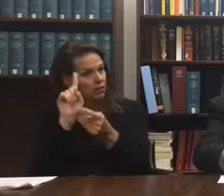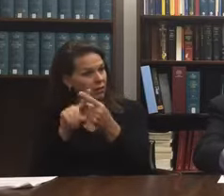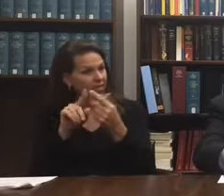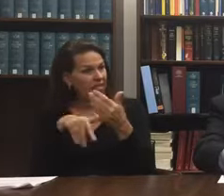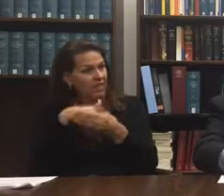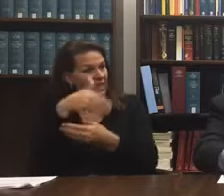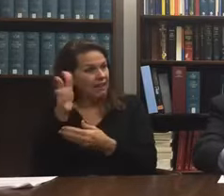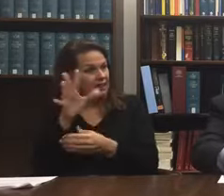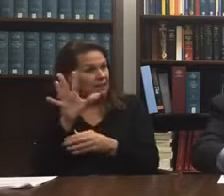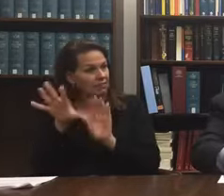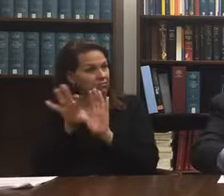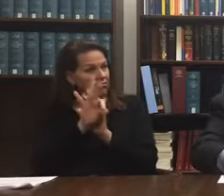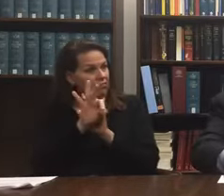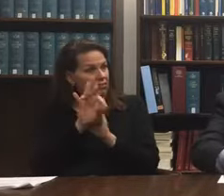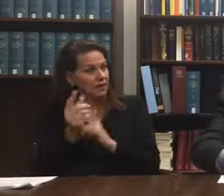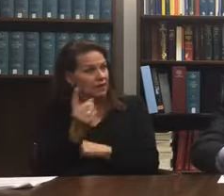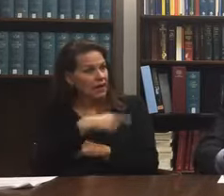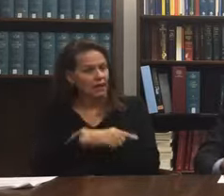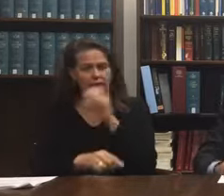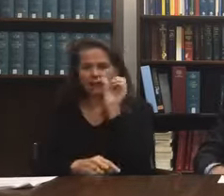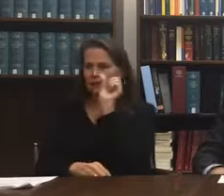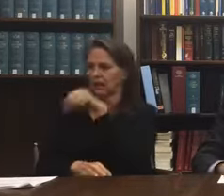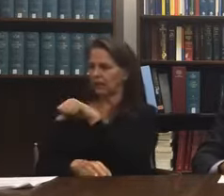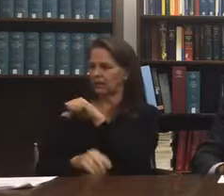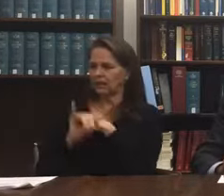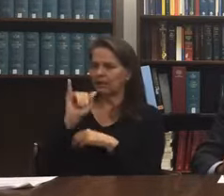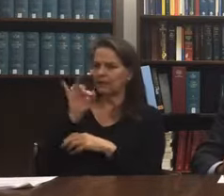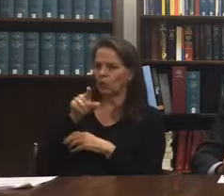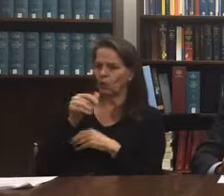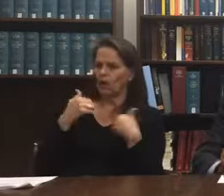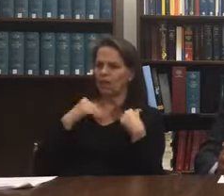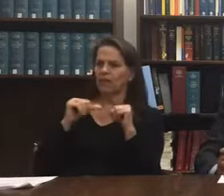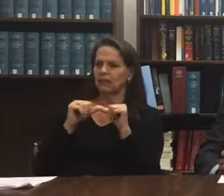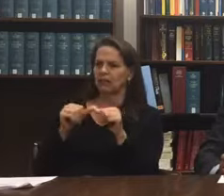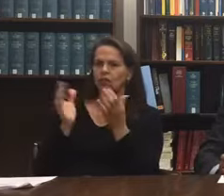appointed date yes so if you are getting continued services because you've